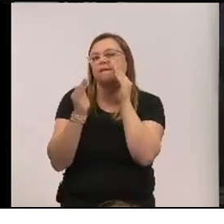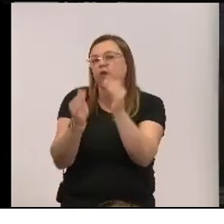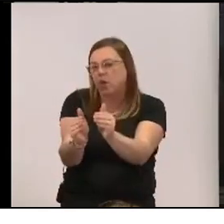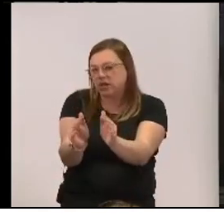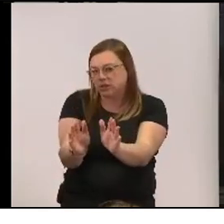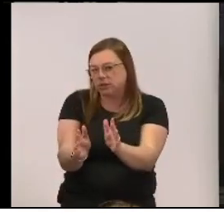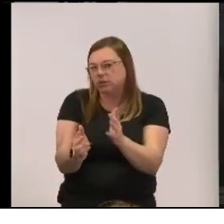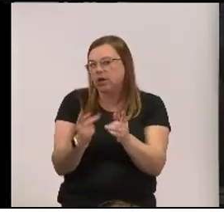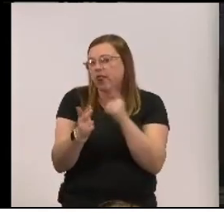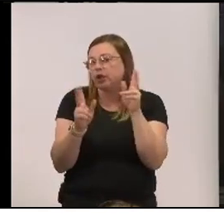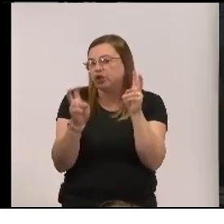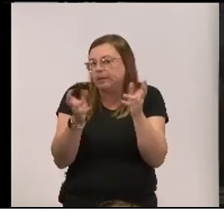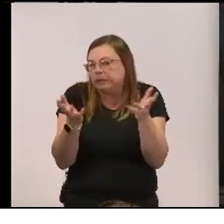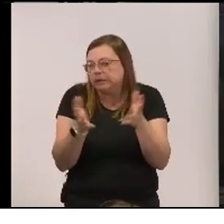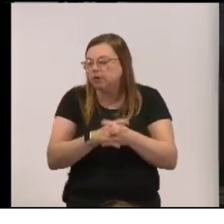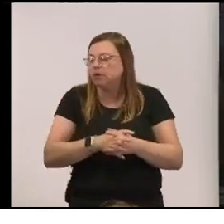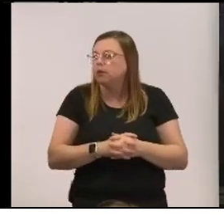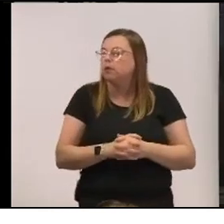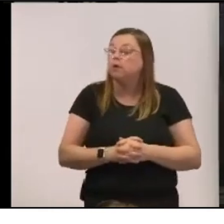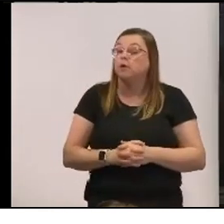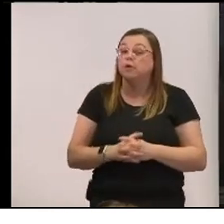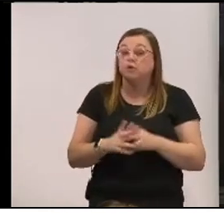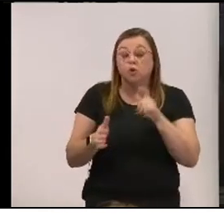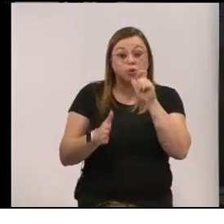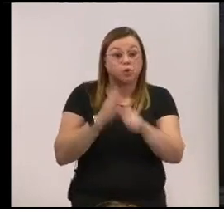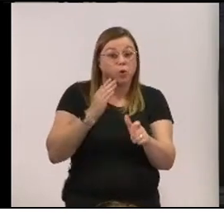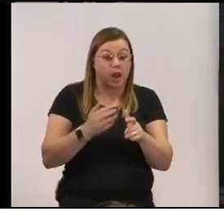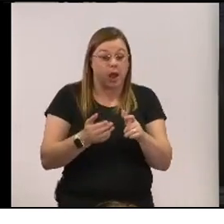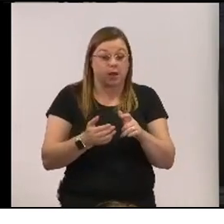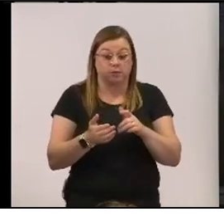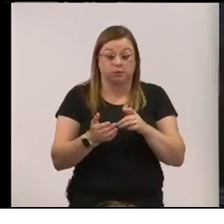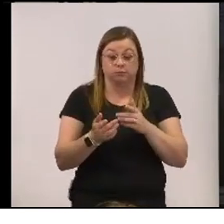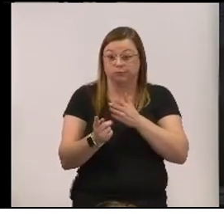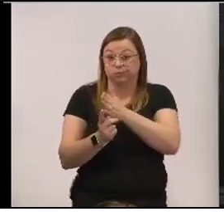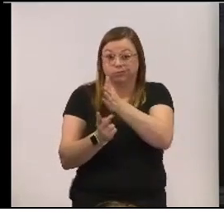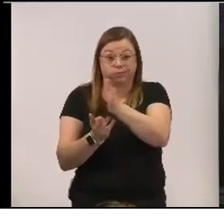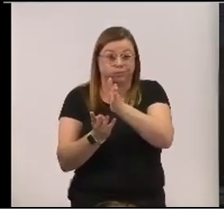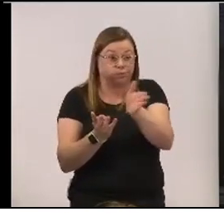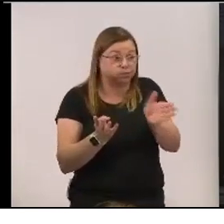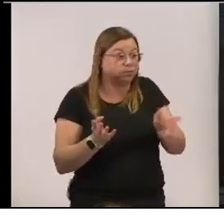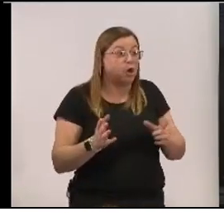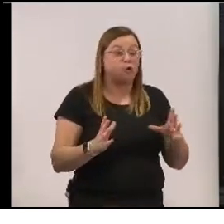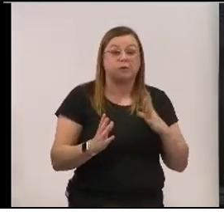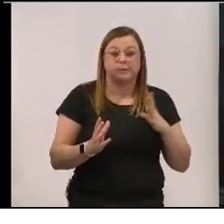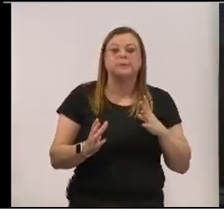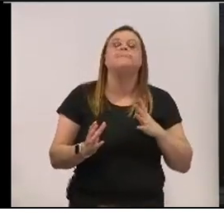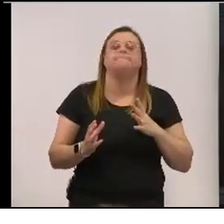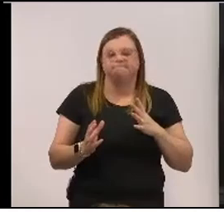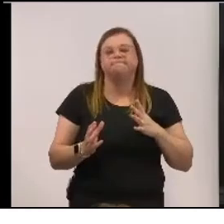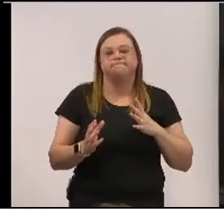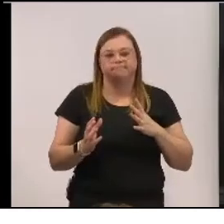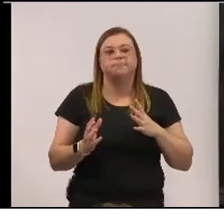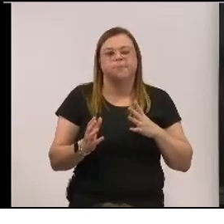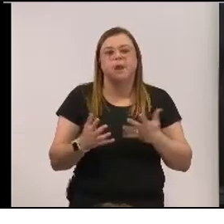Lovely. So you're doing that shift left in directions already? It's a bit of that, yes. I mean, we've been trying to shift